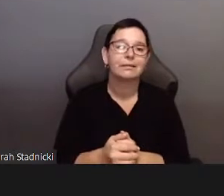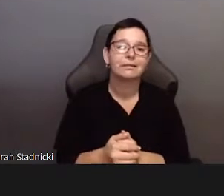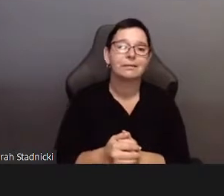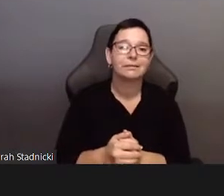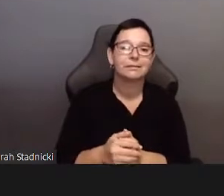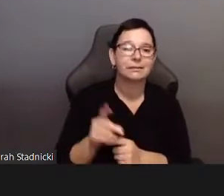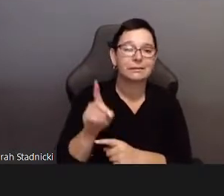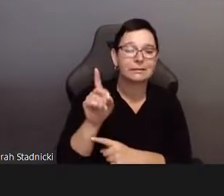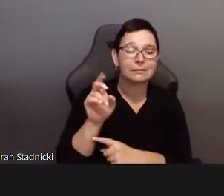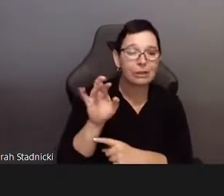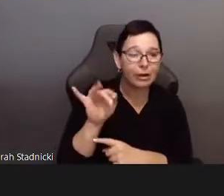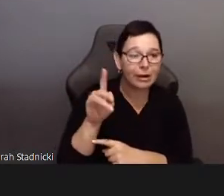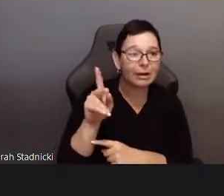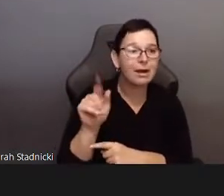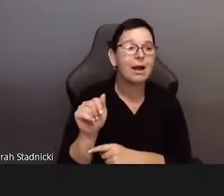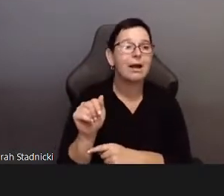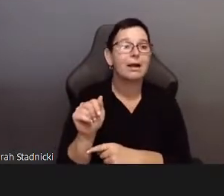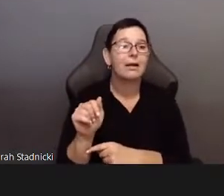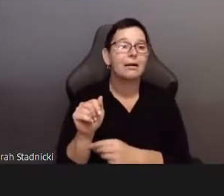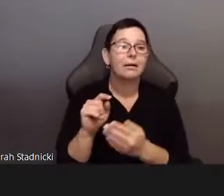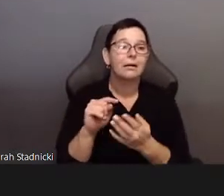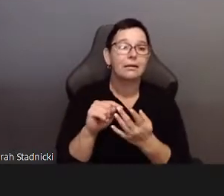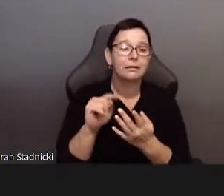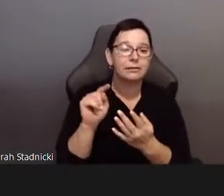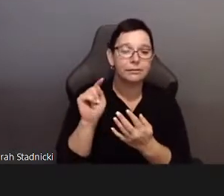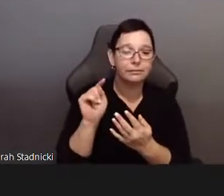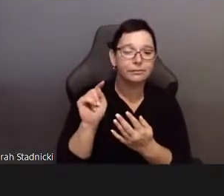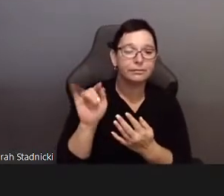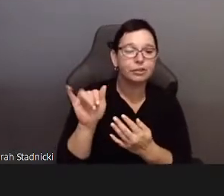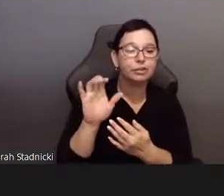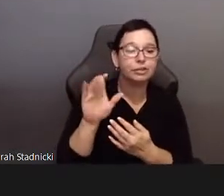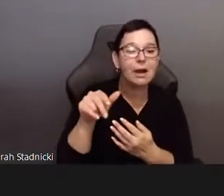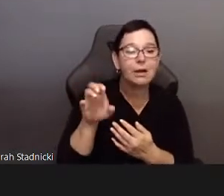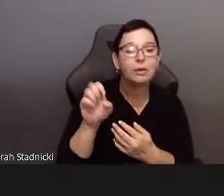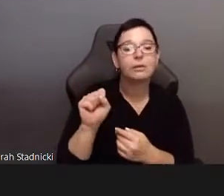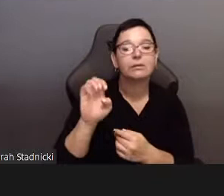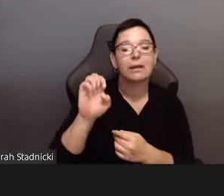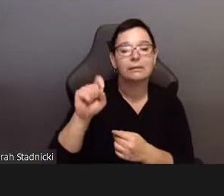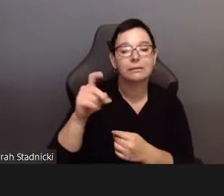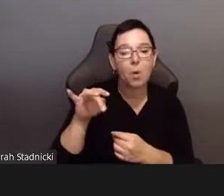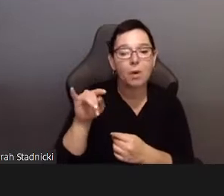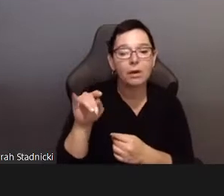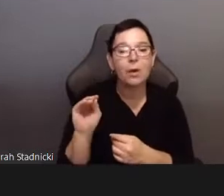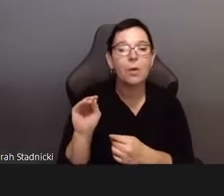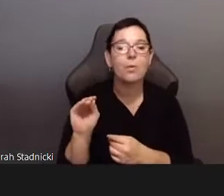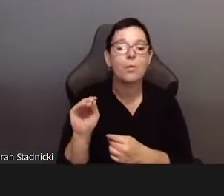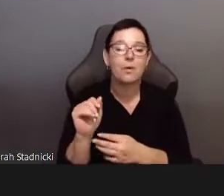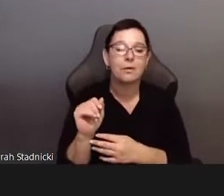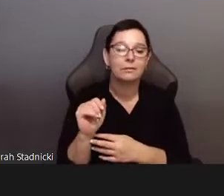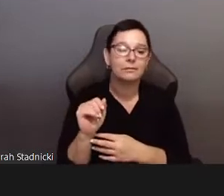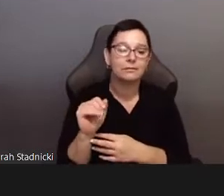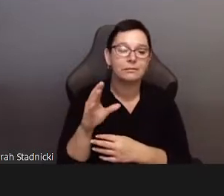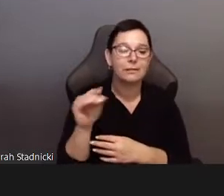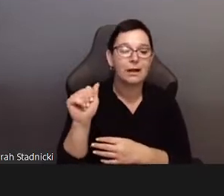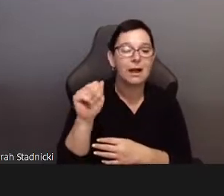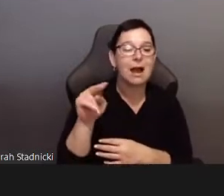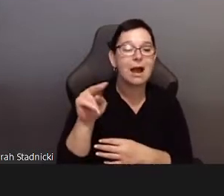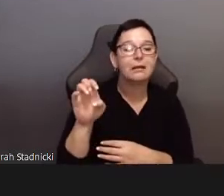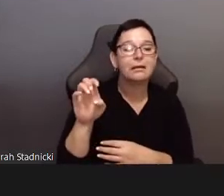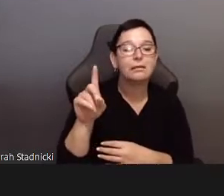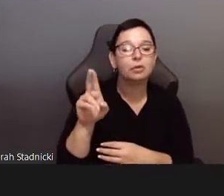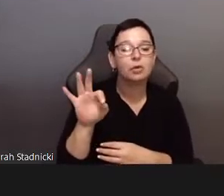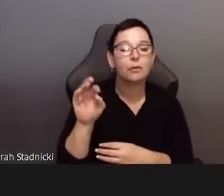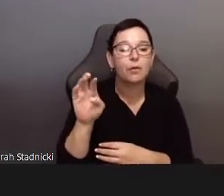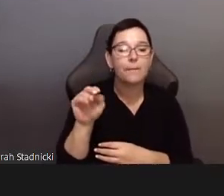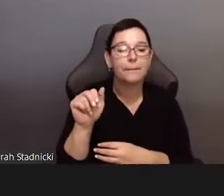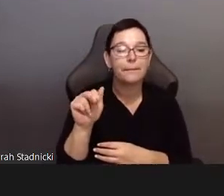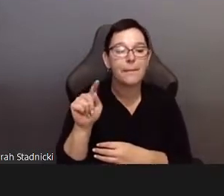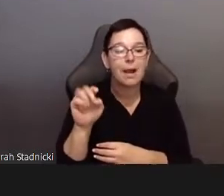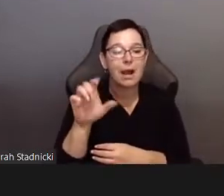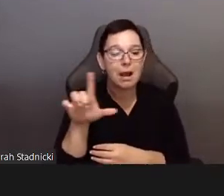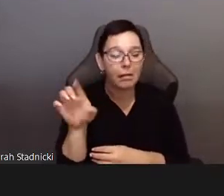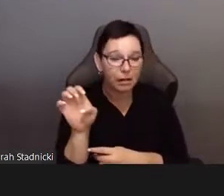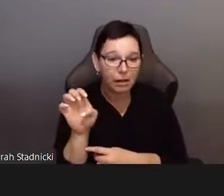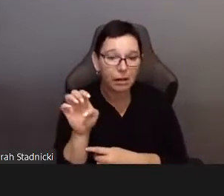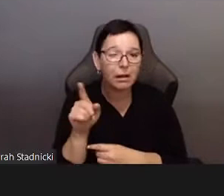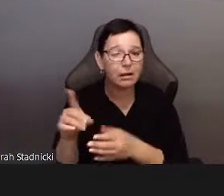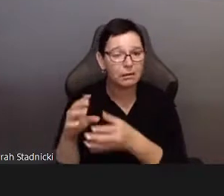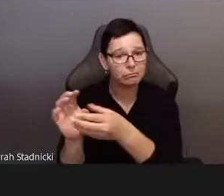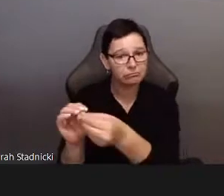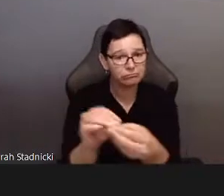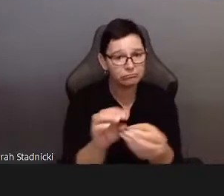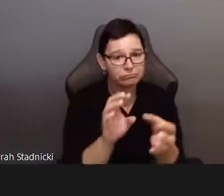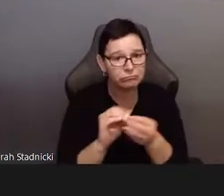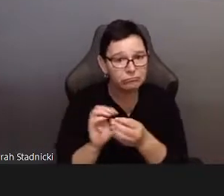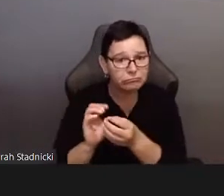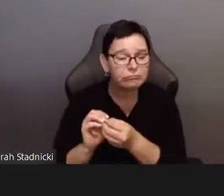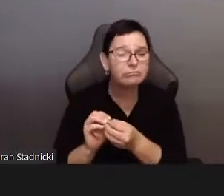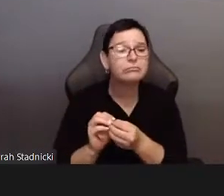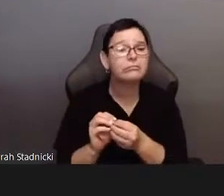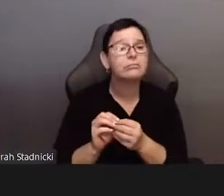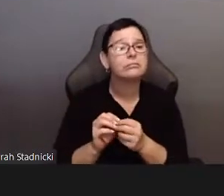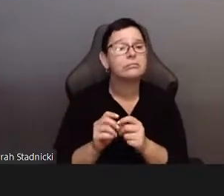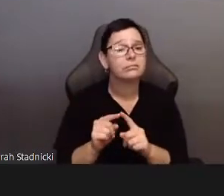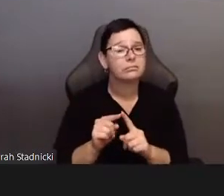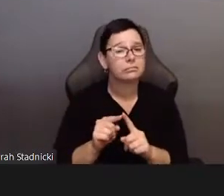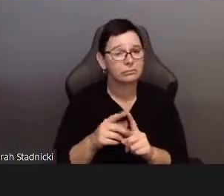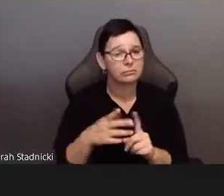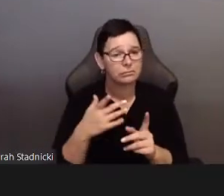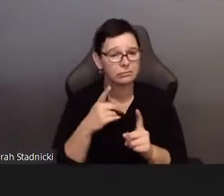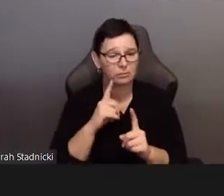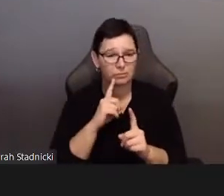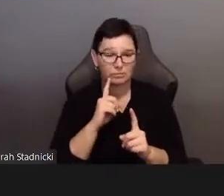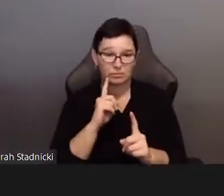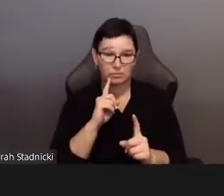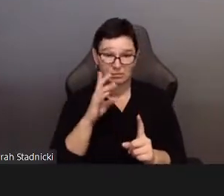the sacrificial ethics of sex reiterates community as intimacy.